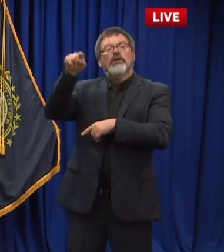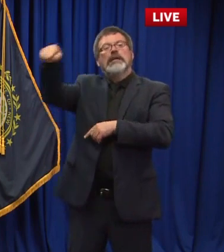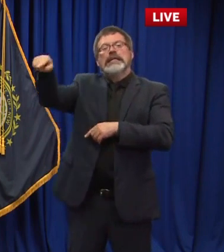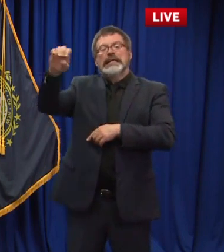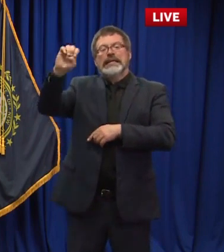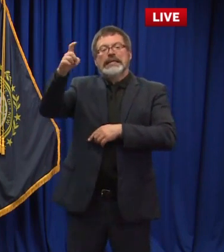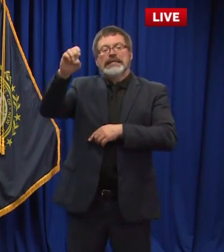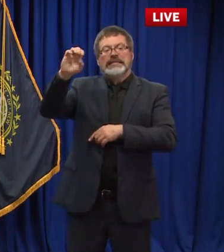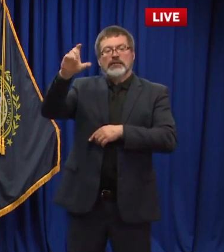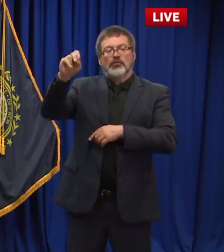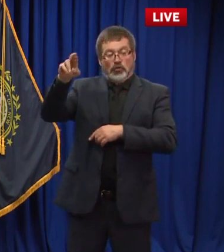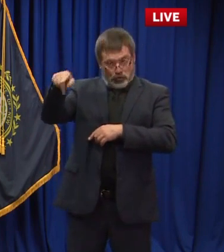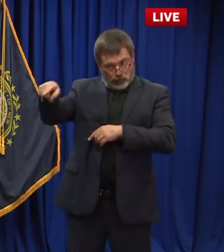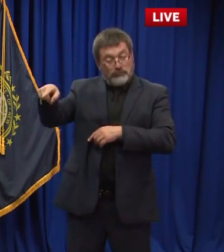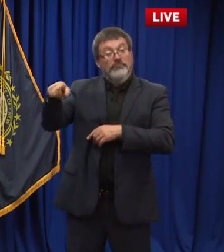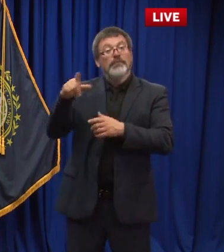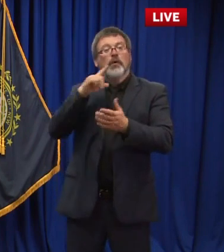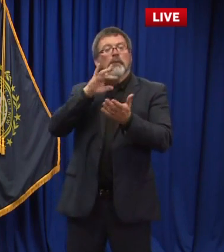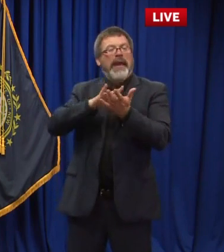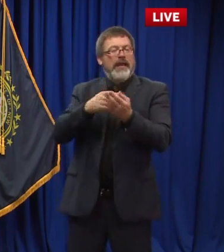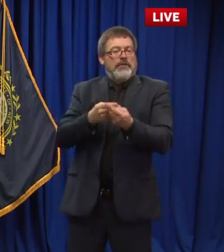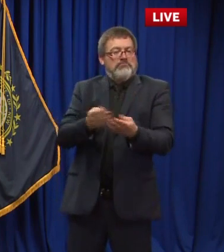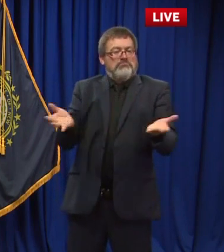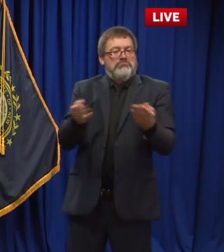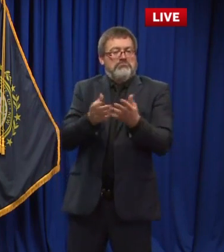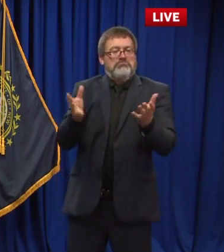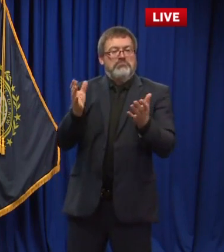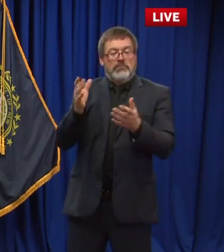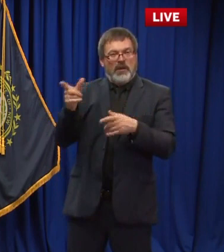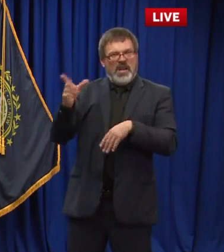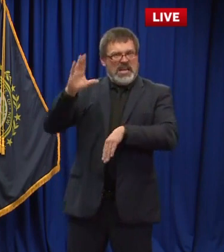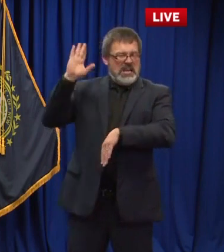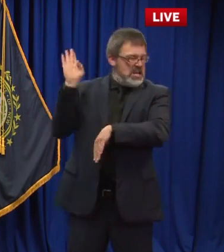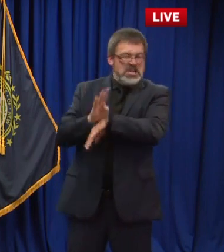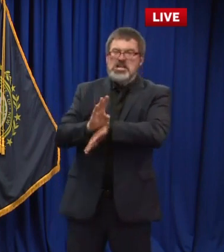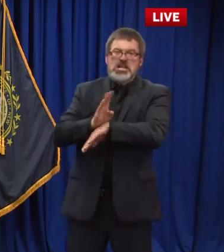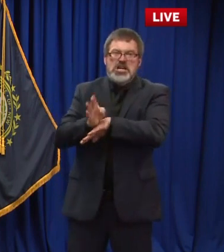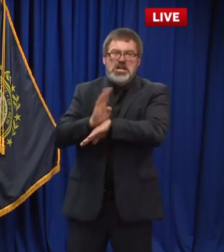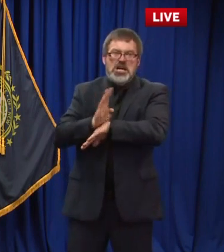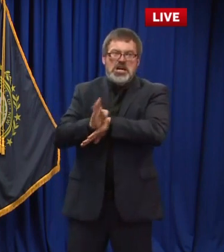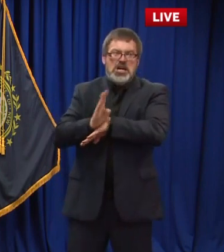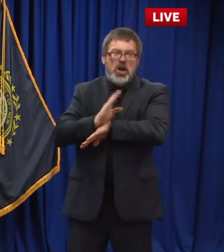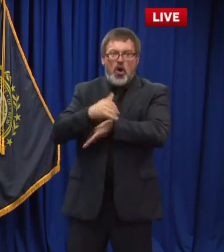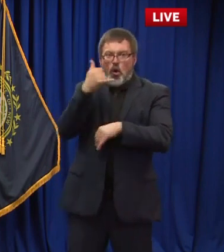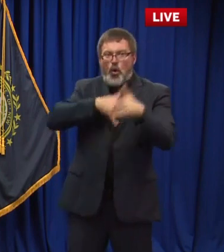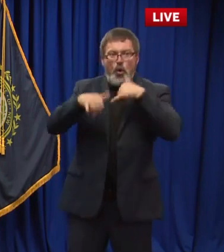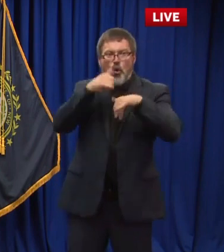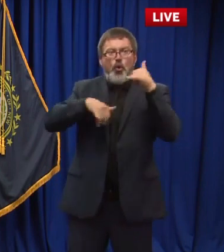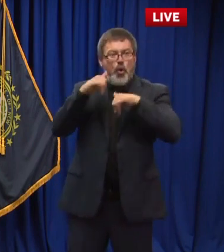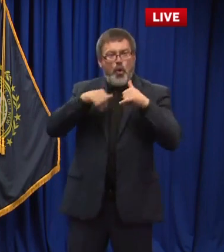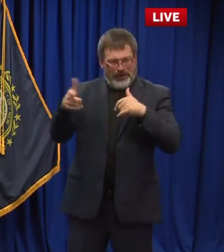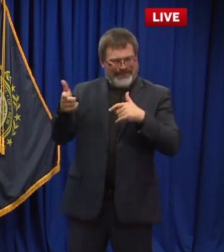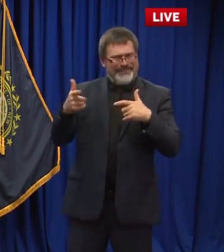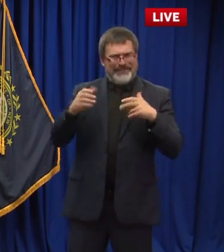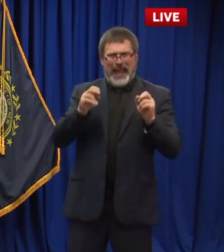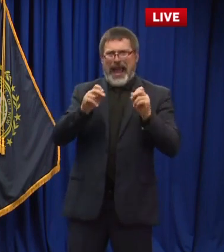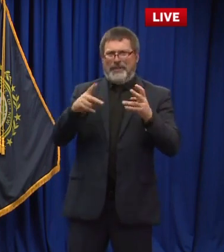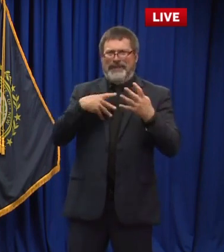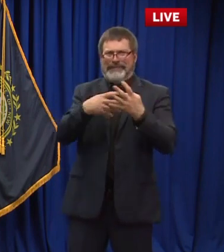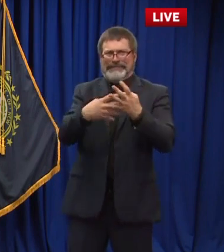A COMPANY IN EXETER MAKES A LOT OF DIFFERENT SUPPLIES, AND THEY ARE BOOMING.